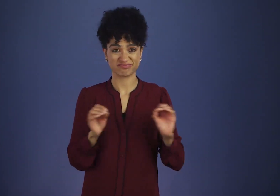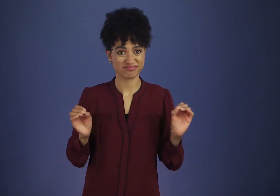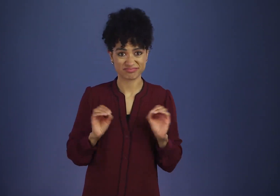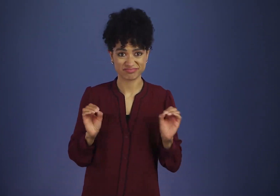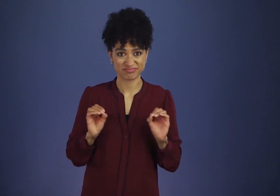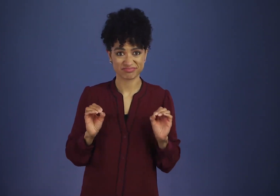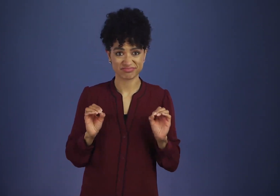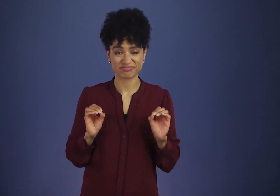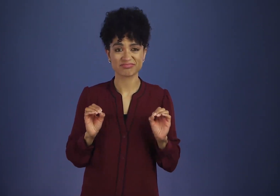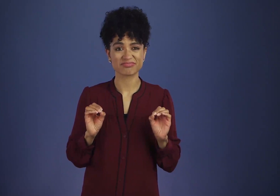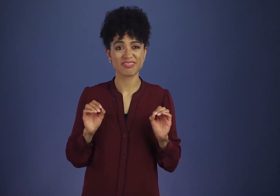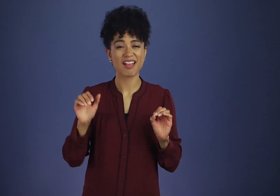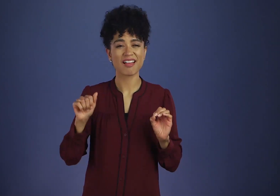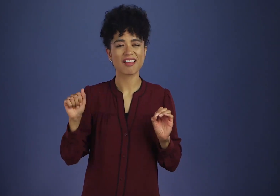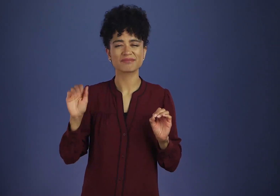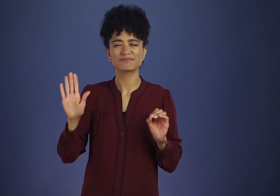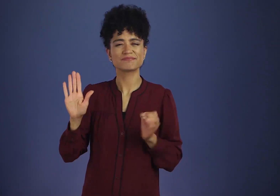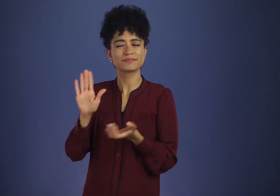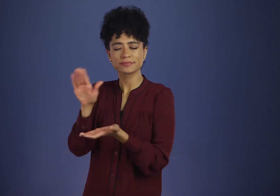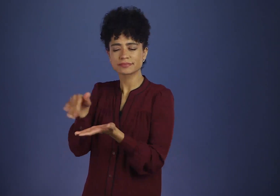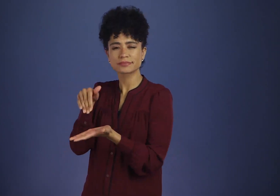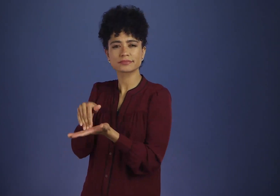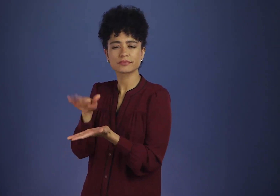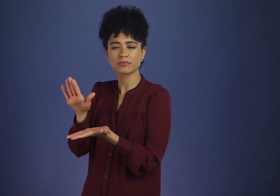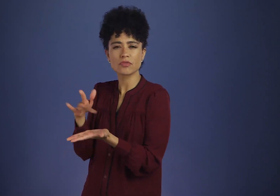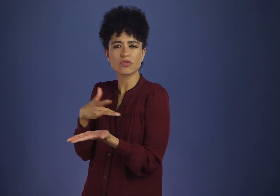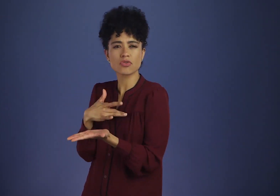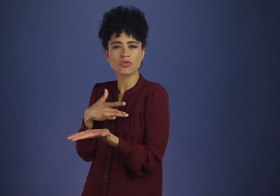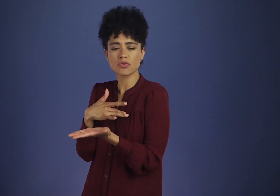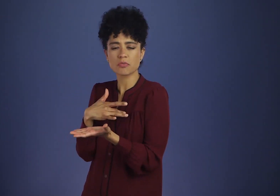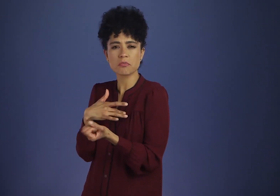Without unity, the heart of A.A. would cease to beat;